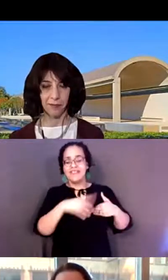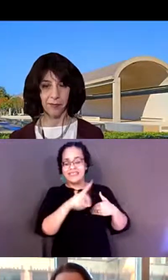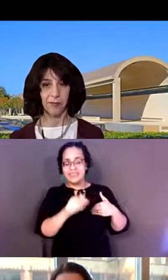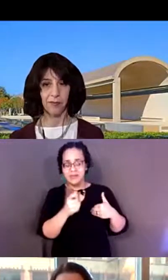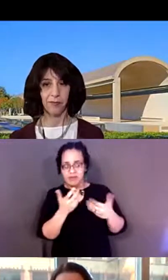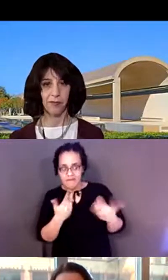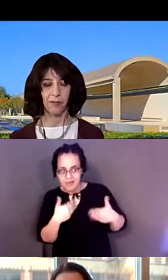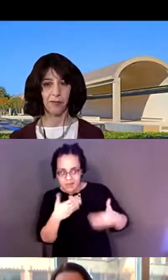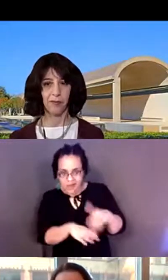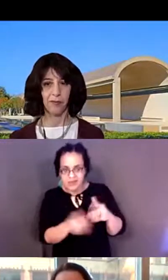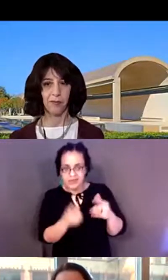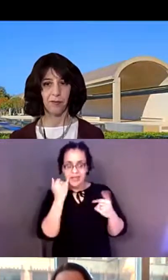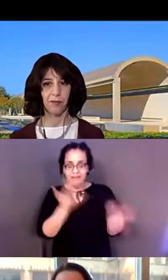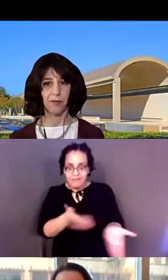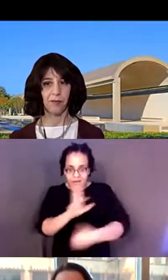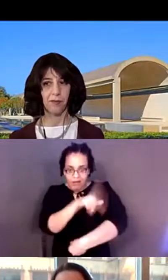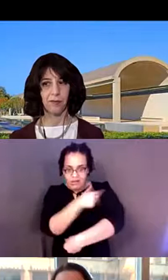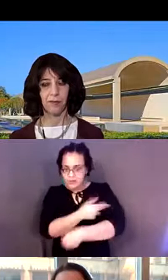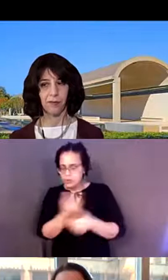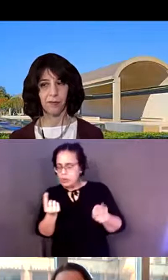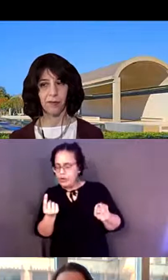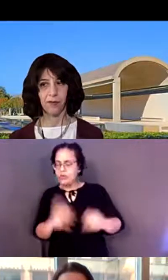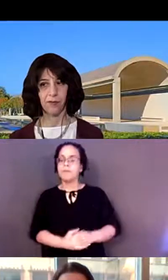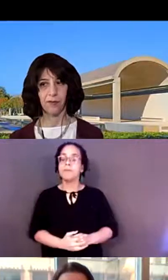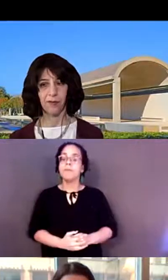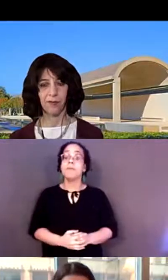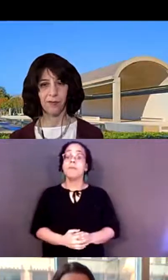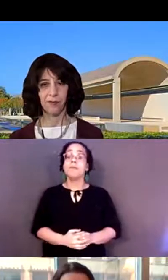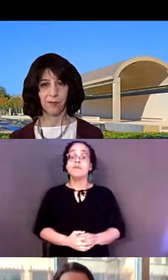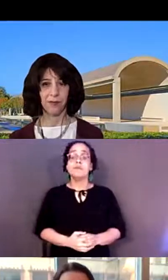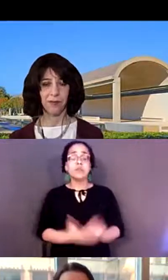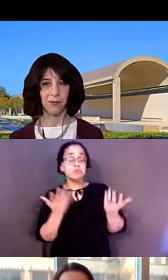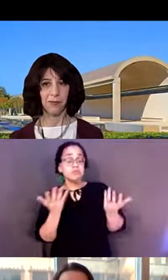hospital and so